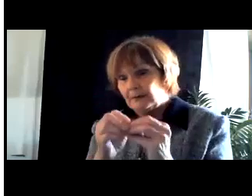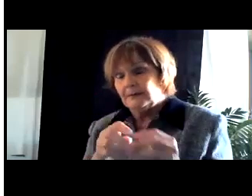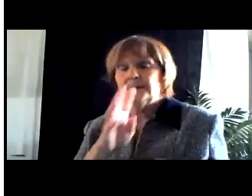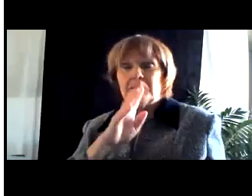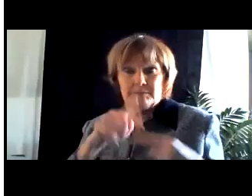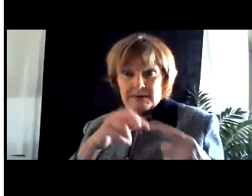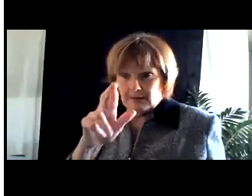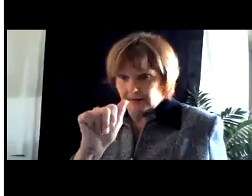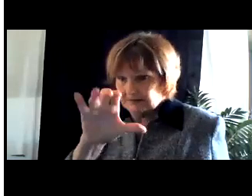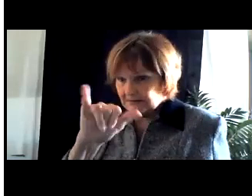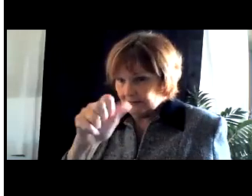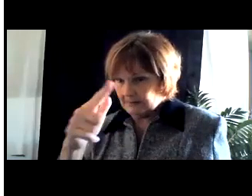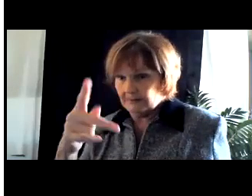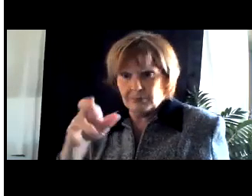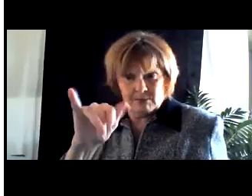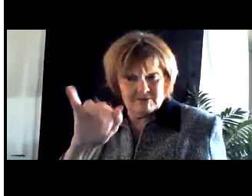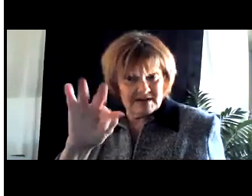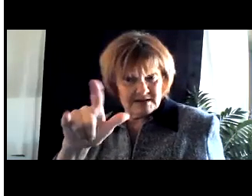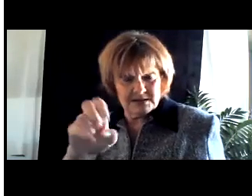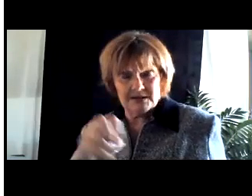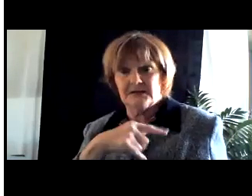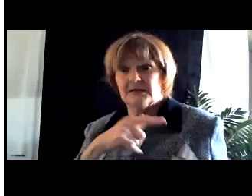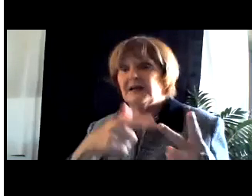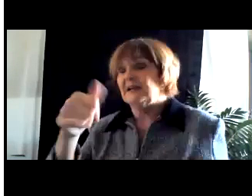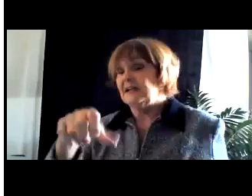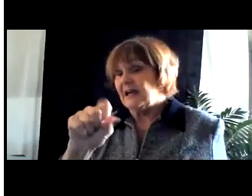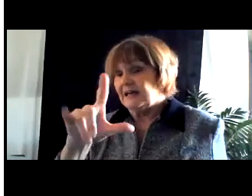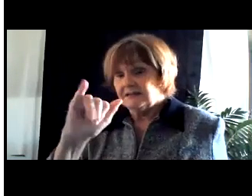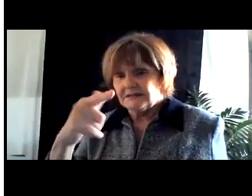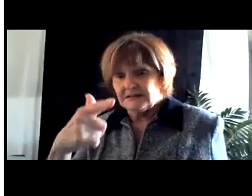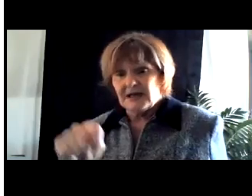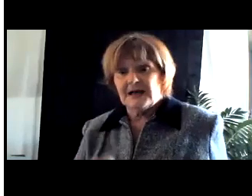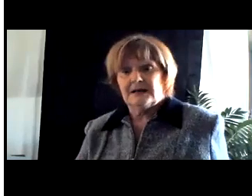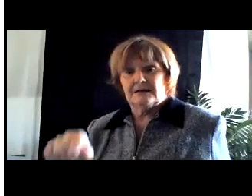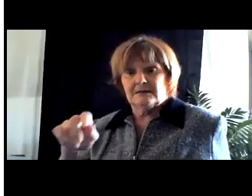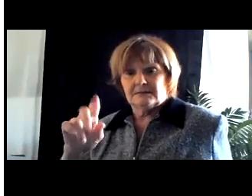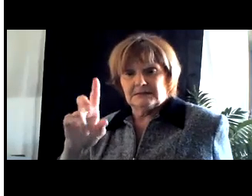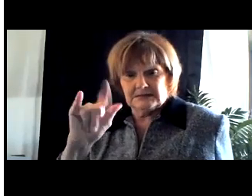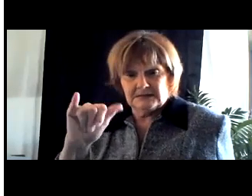I also just wanna talk about gaslighting and discrimination from government representatives or case managers